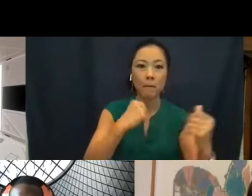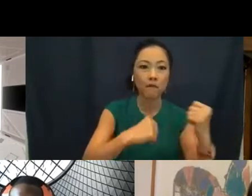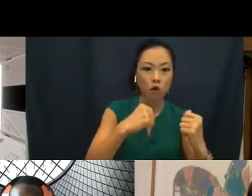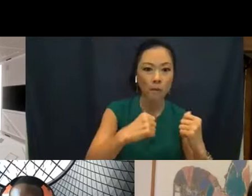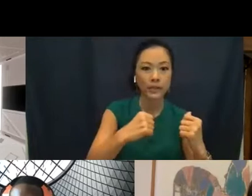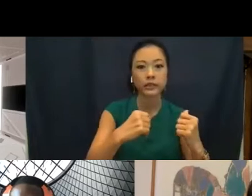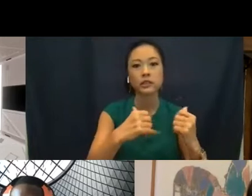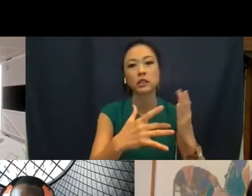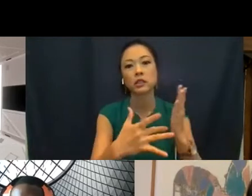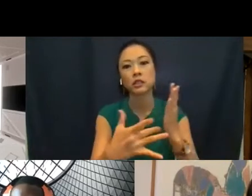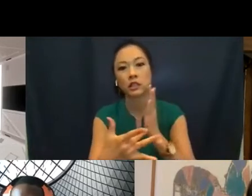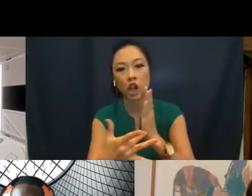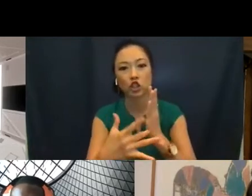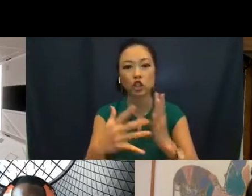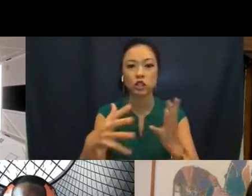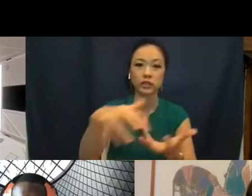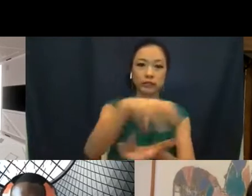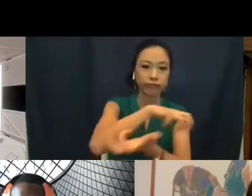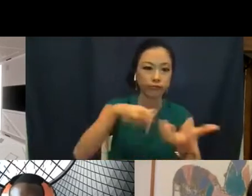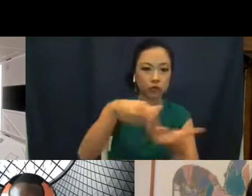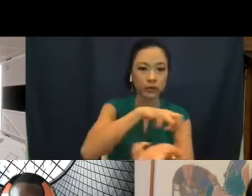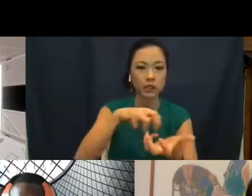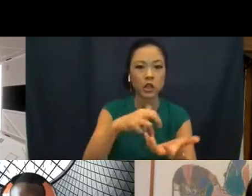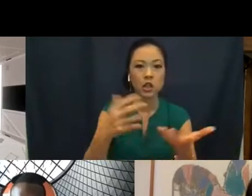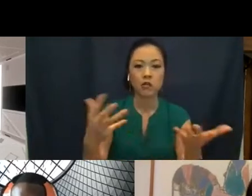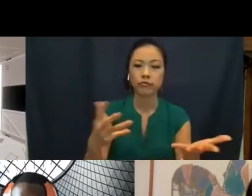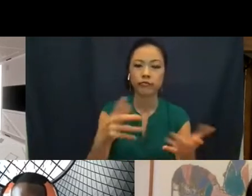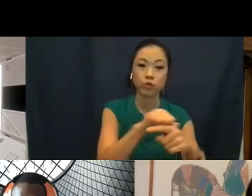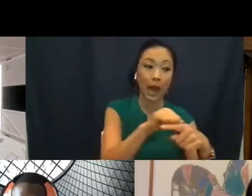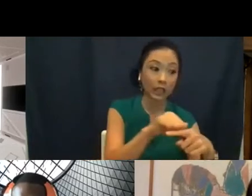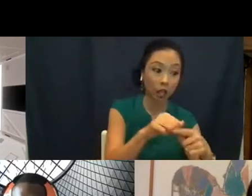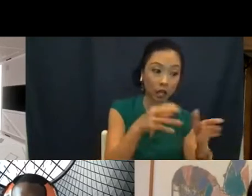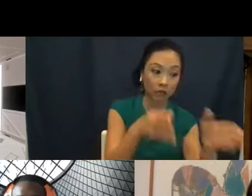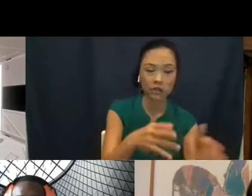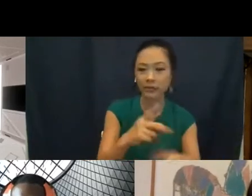and from practical standpoints. >> SYDNEY SKYBETTER: Thank you so